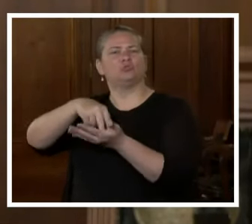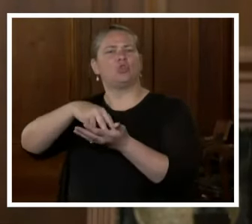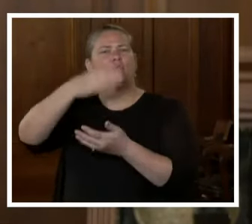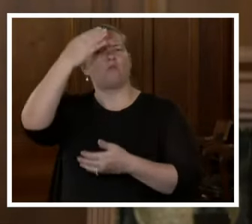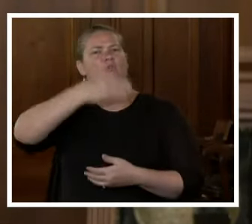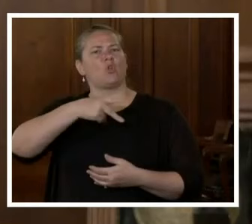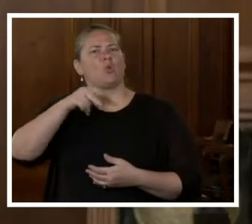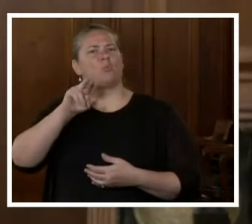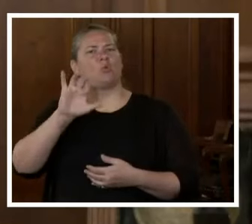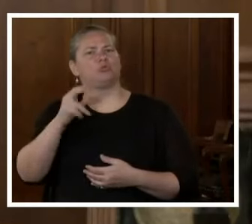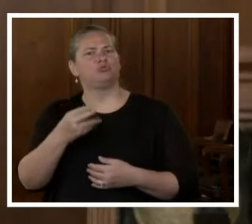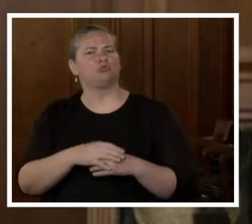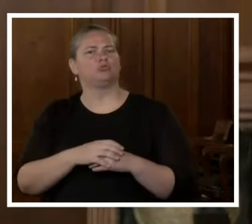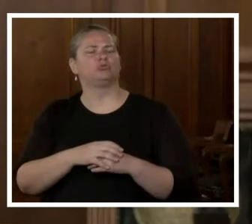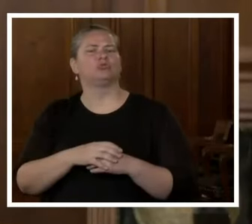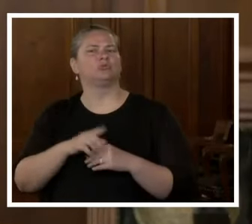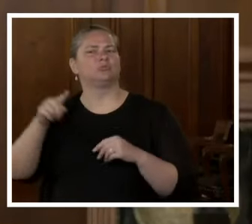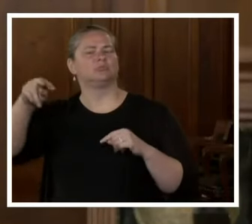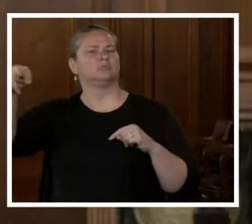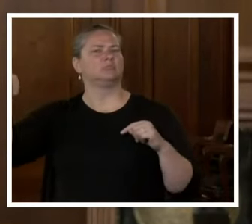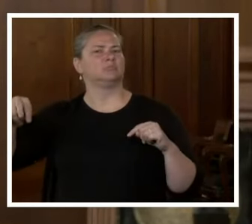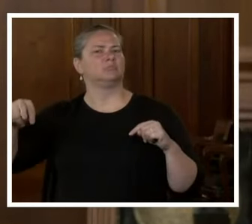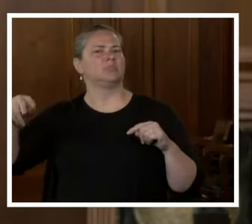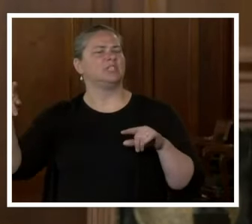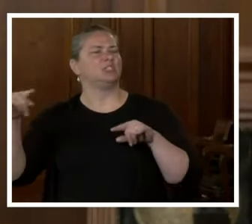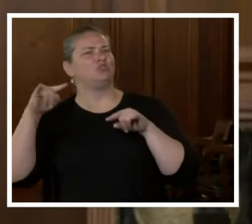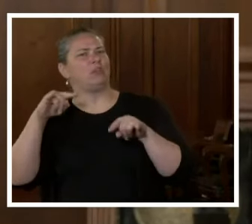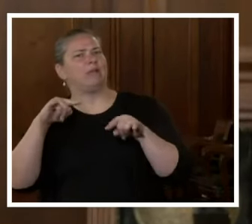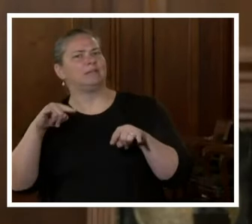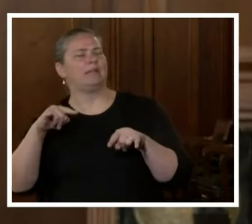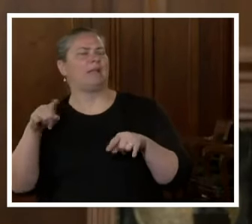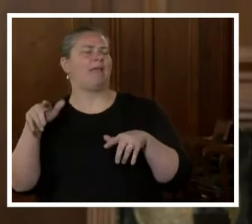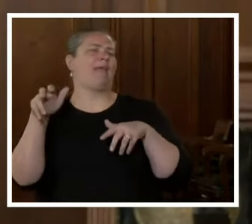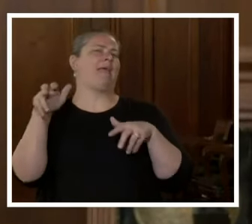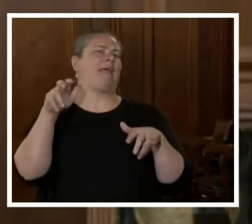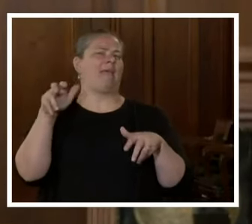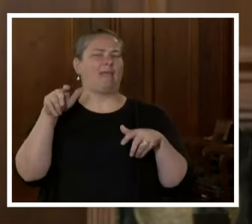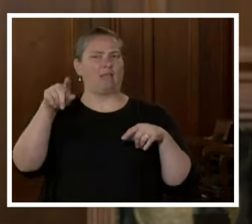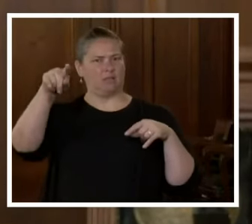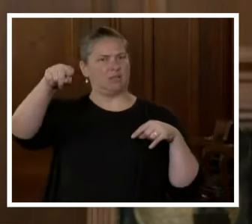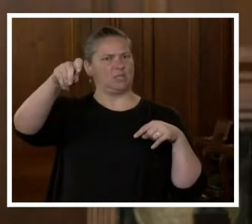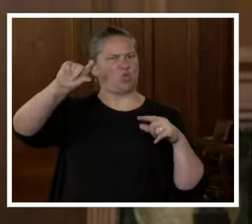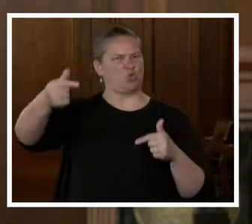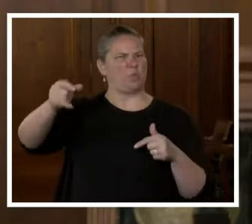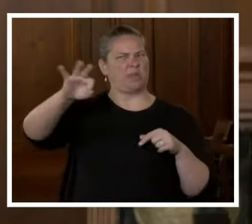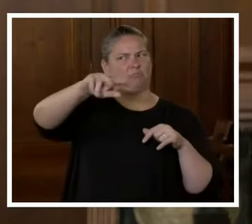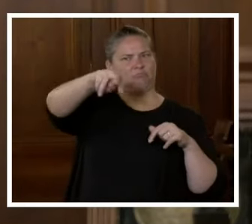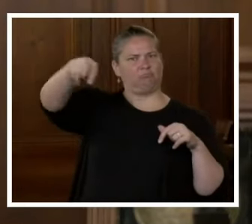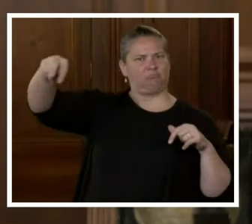POINT OUT THAT WHILE I HAD TO DEAL WITH FEAR OR TERROR FOR A